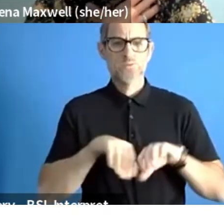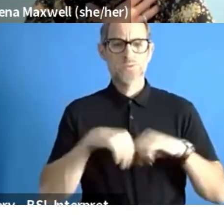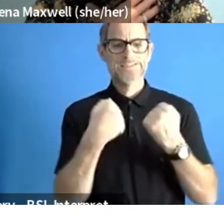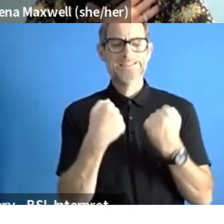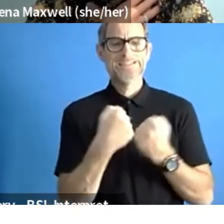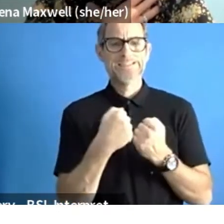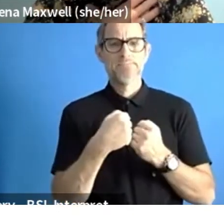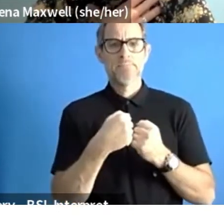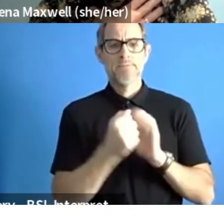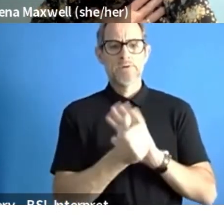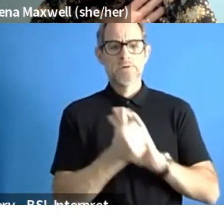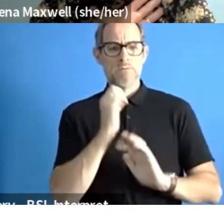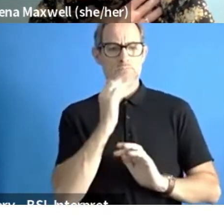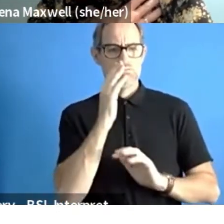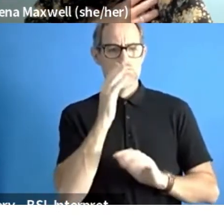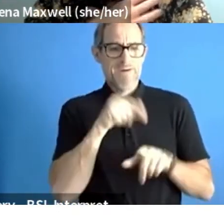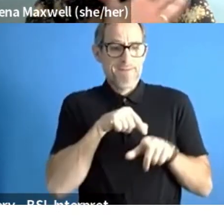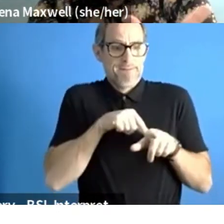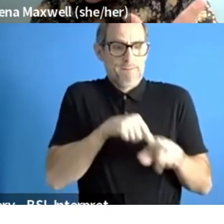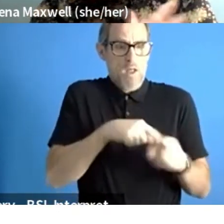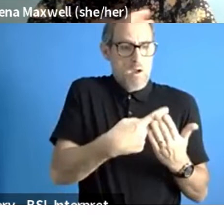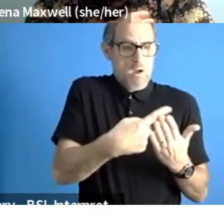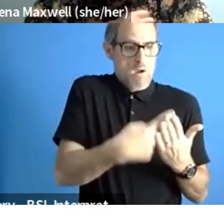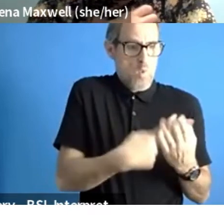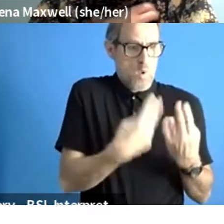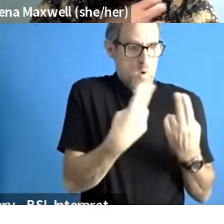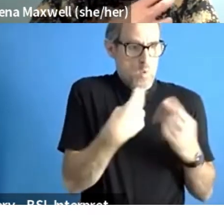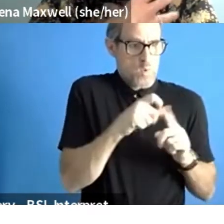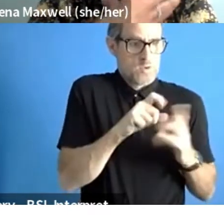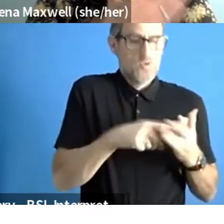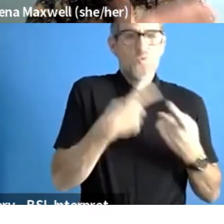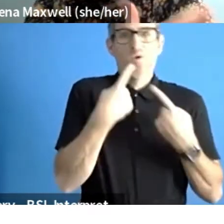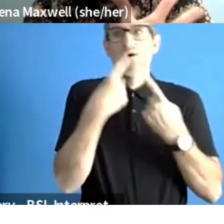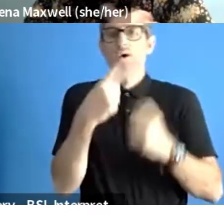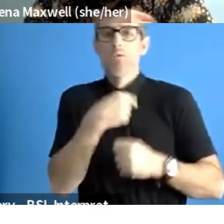we align to what we say we're going to do so that intend we've got promises